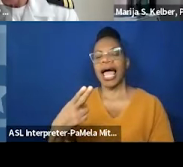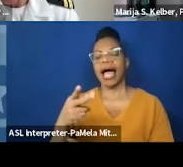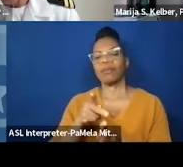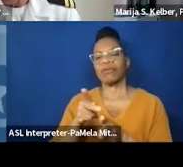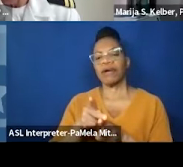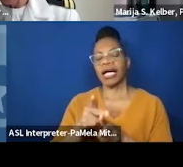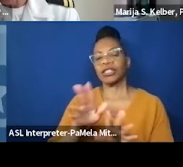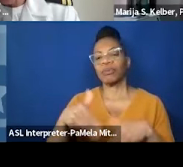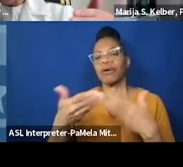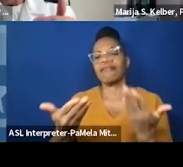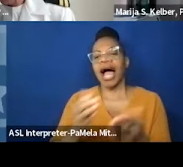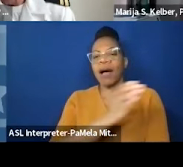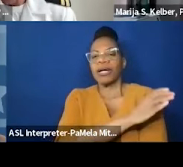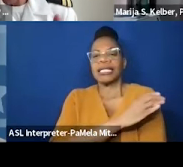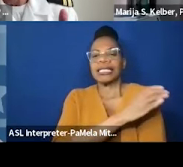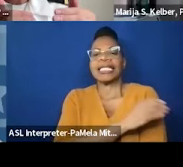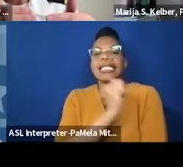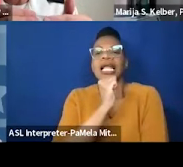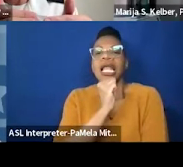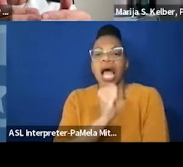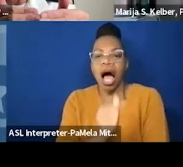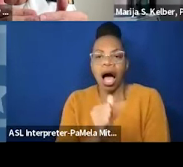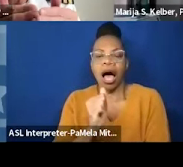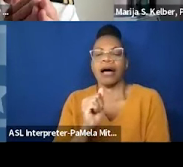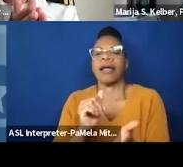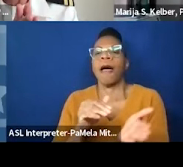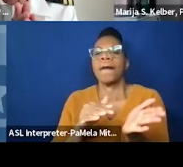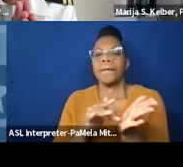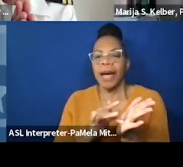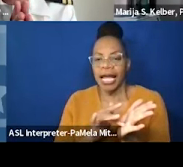again in that non-medical context. So that's the line that is drawn